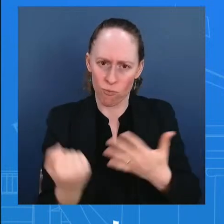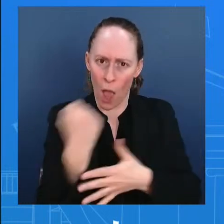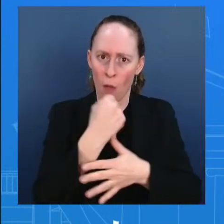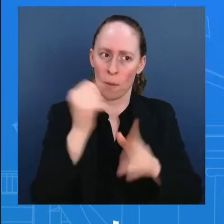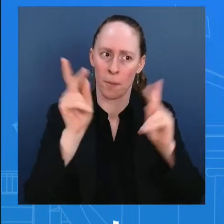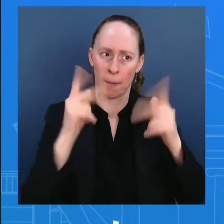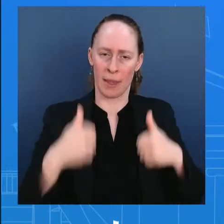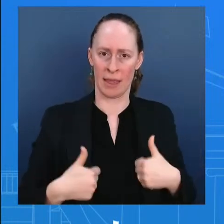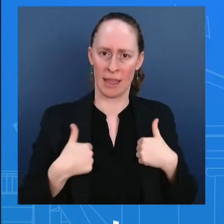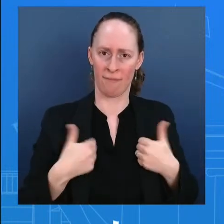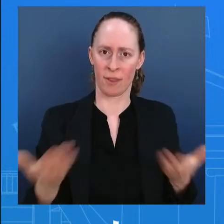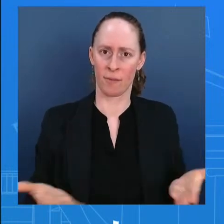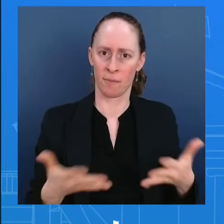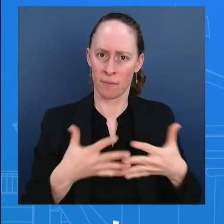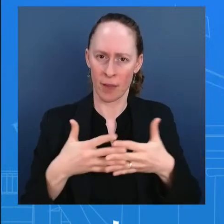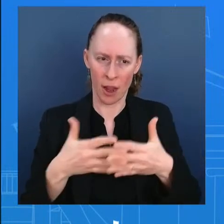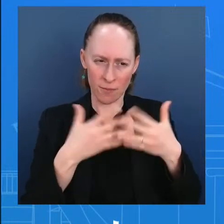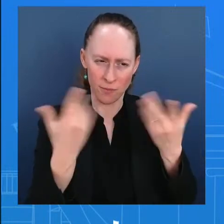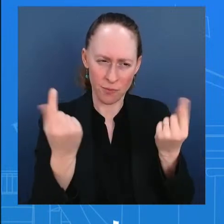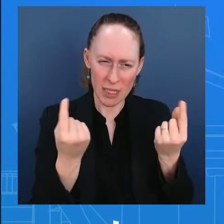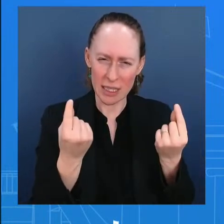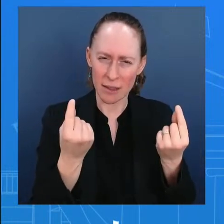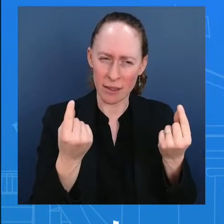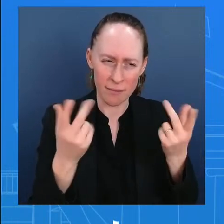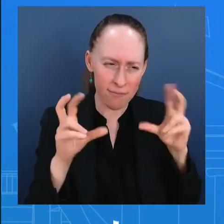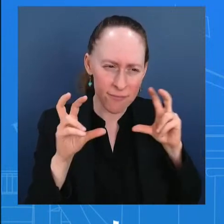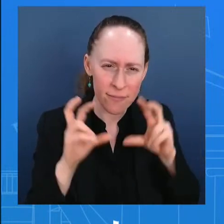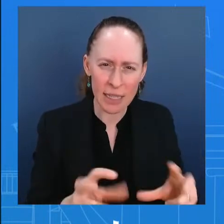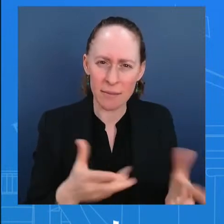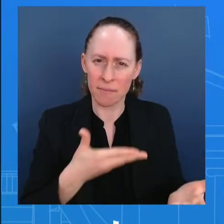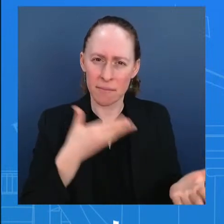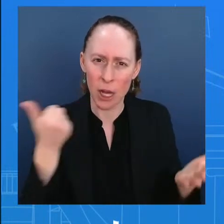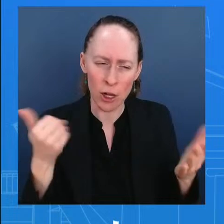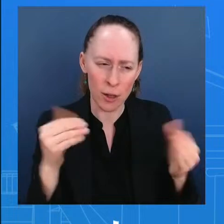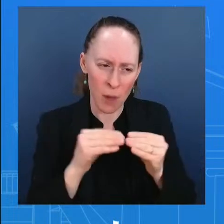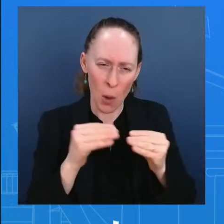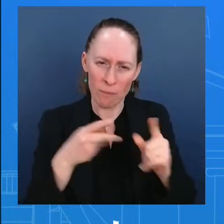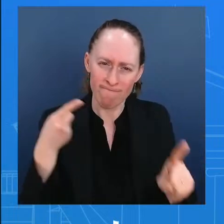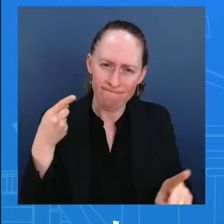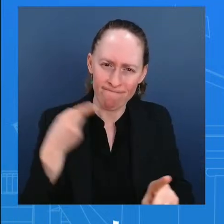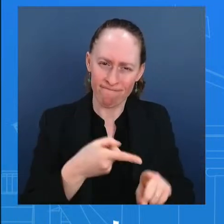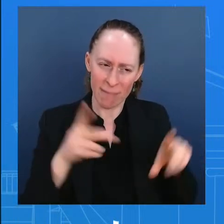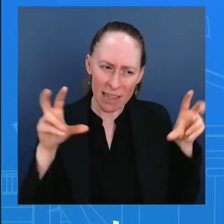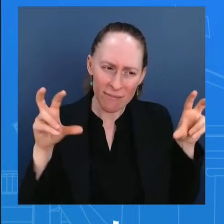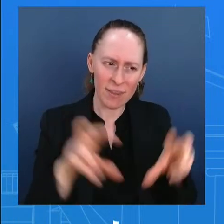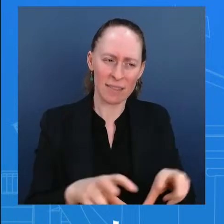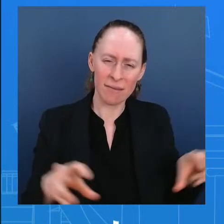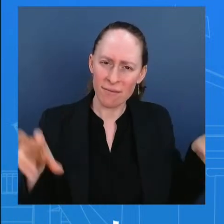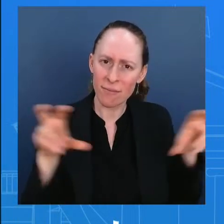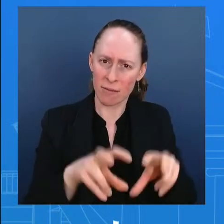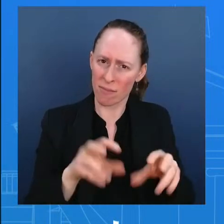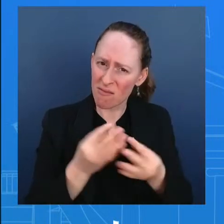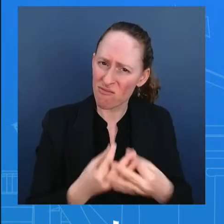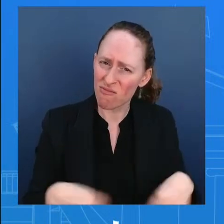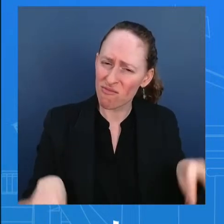that he thinks matters of the direction as -- as we go -- as we move forward as a country. Look, if you think about, for example,